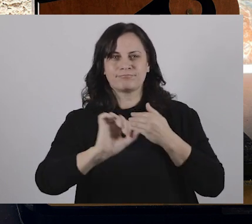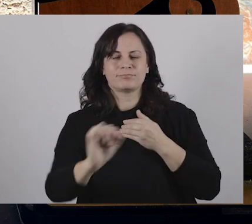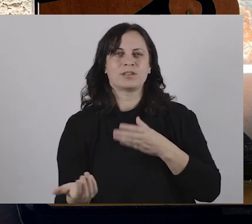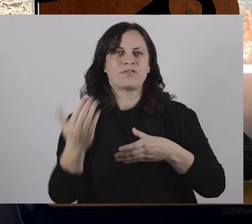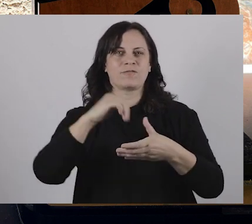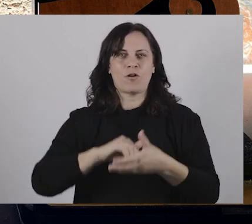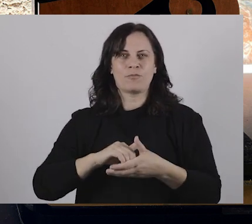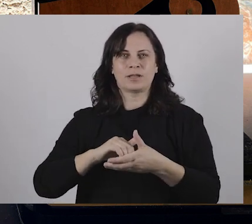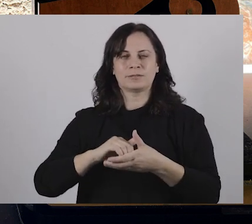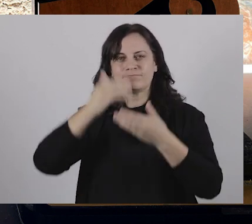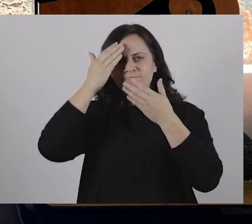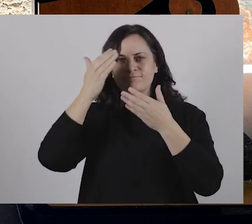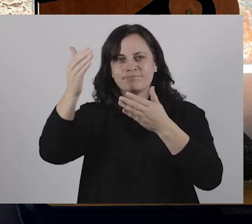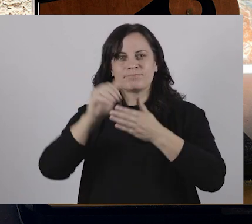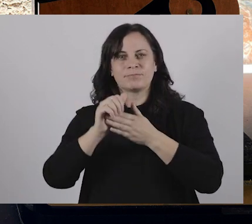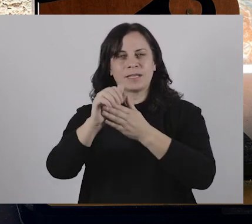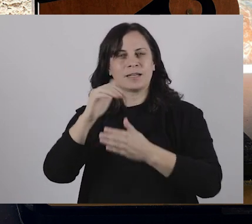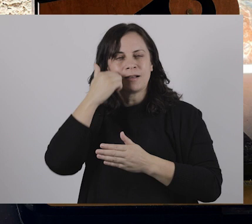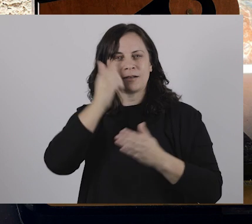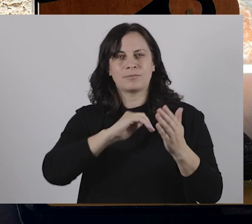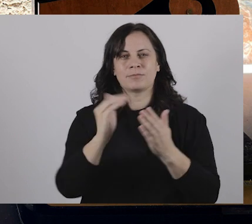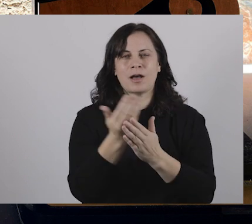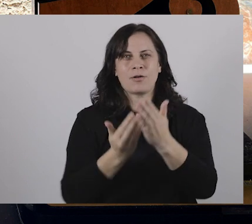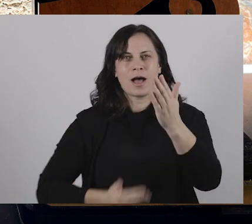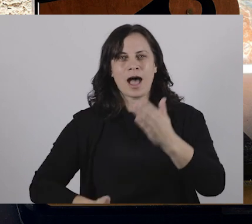This award acknowledges our pou kuia and pou koroua,